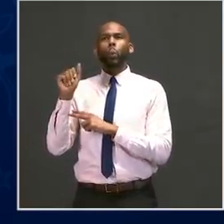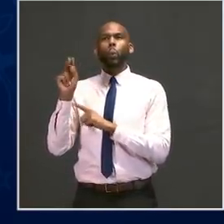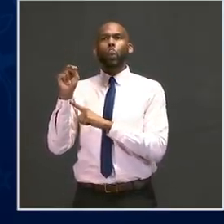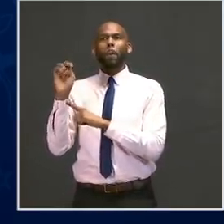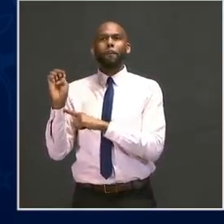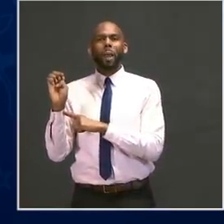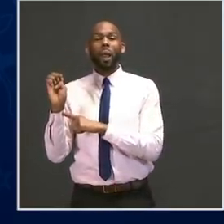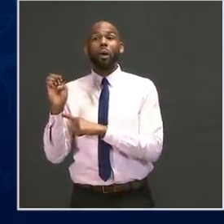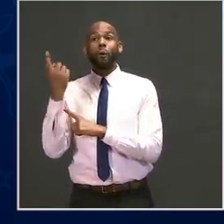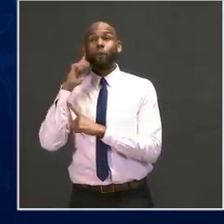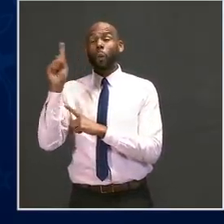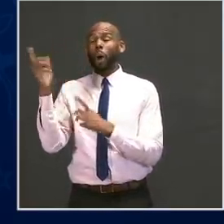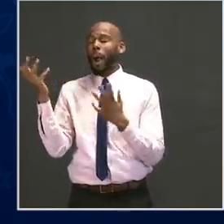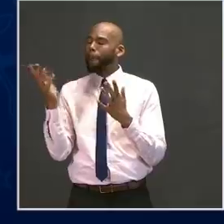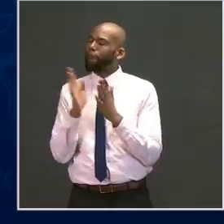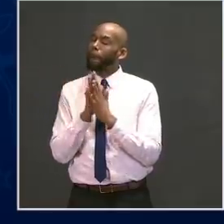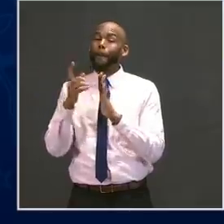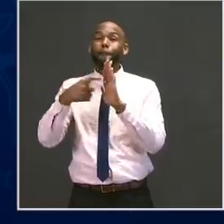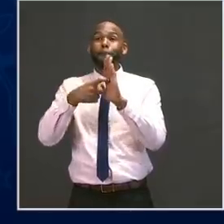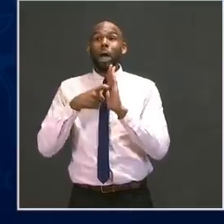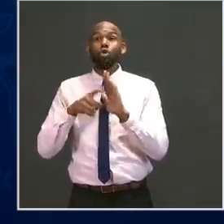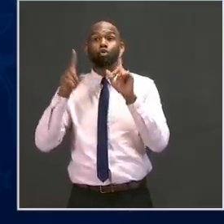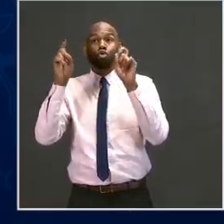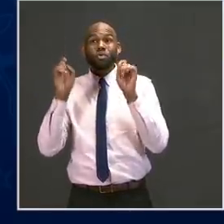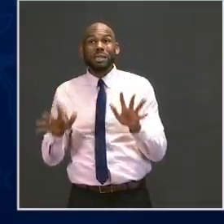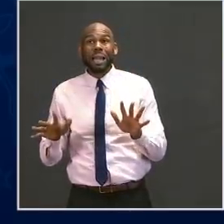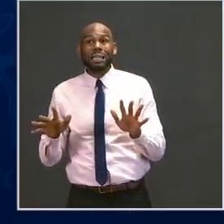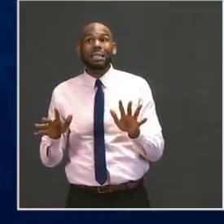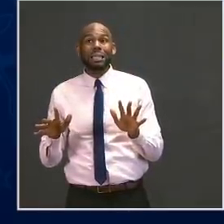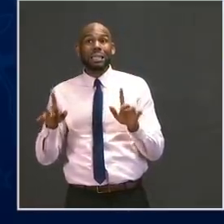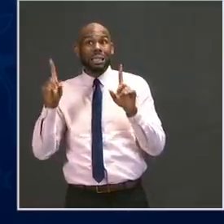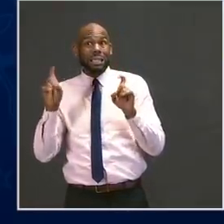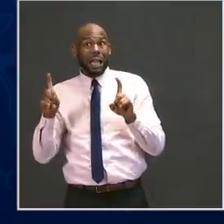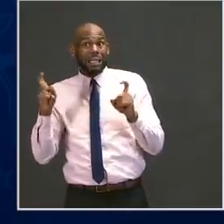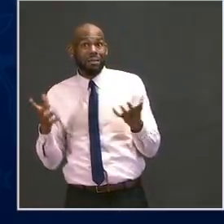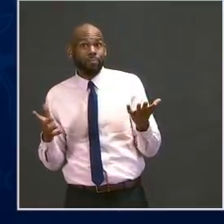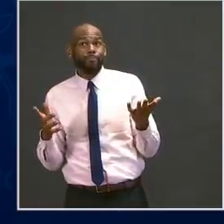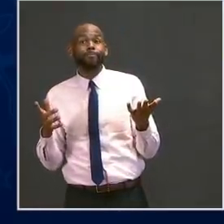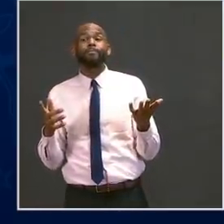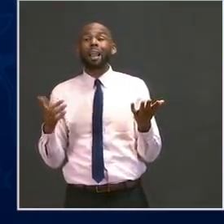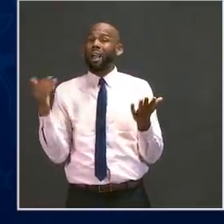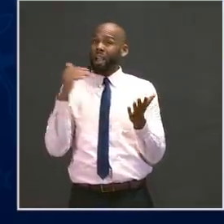testing for these migrants that are being released? Ms. Psaki: Again, I would send you to them to give more outlines of the numbers